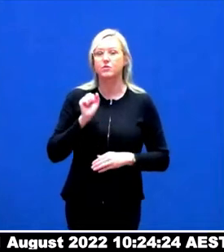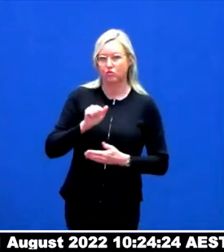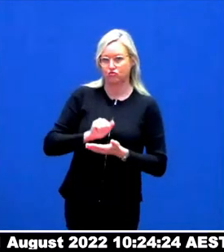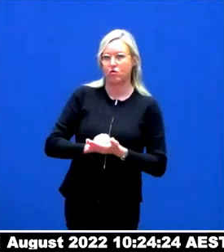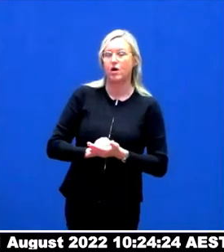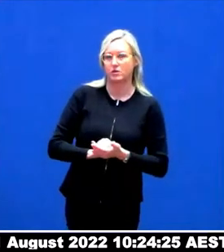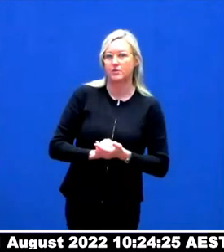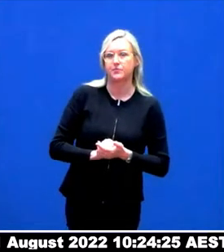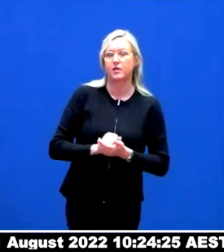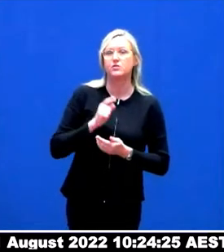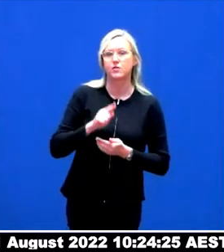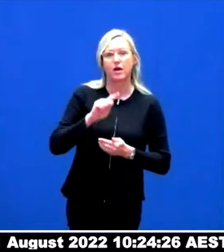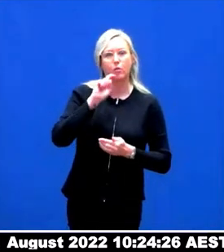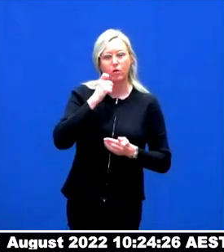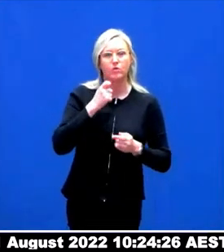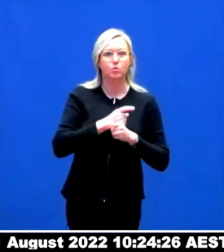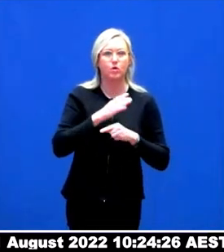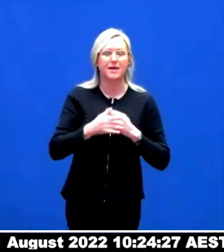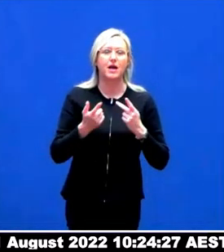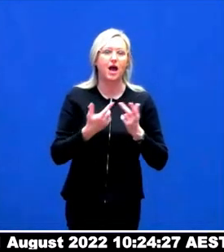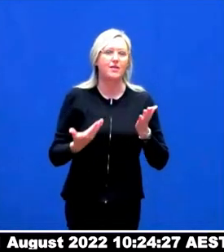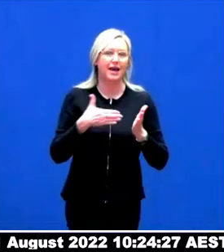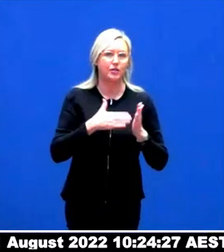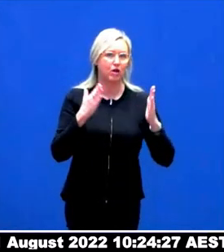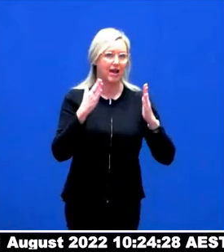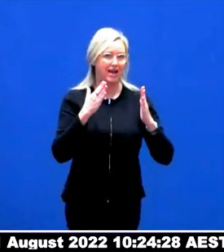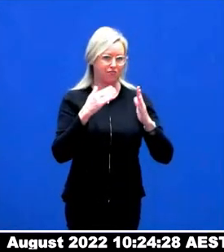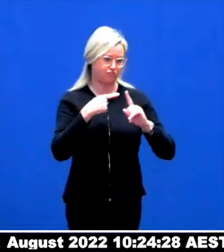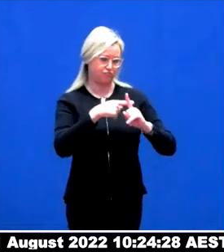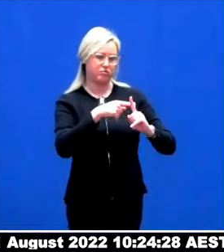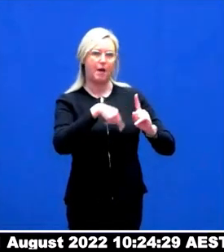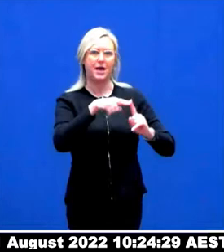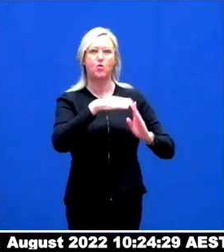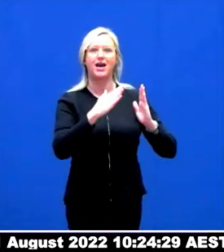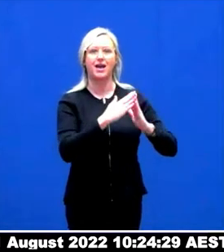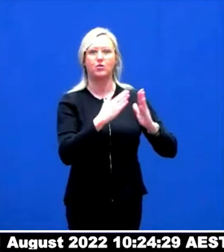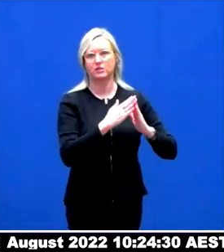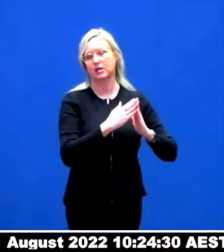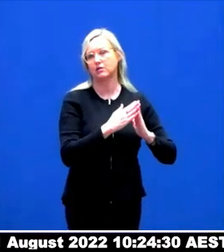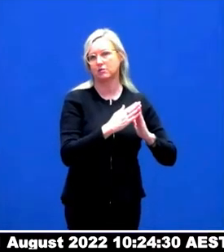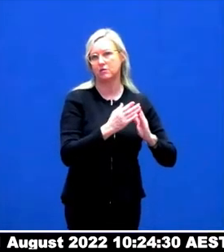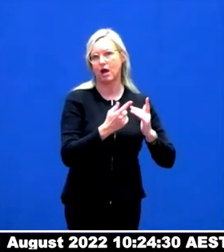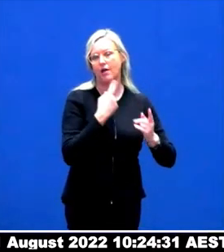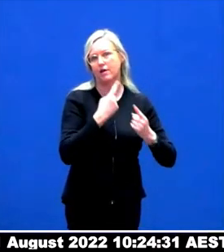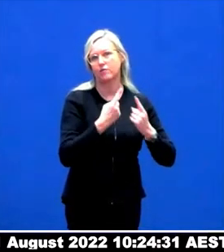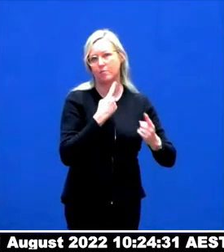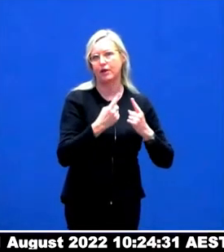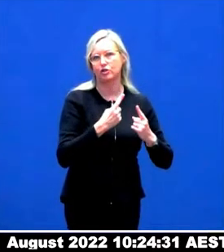some additional housing related indicators or information that's being collected.